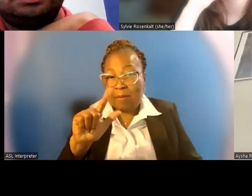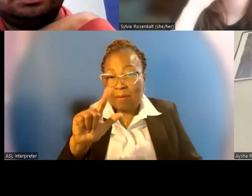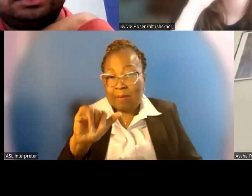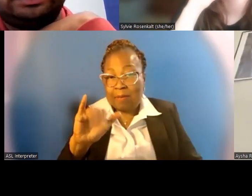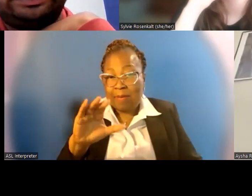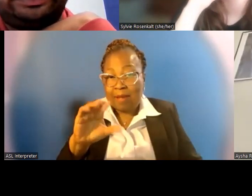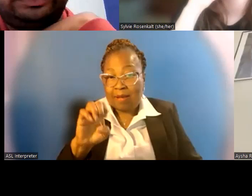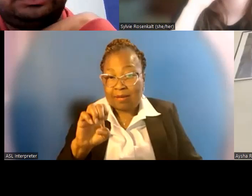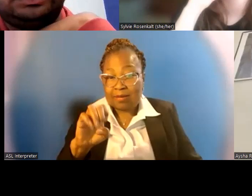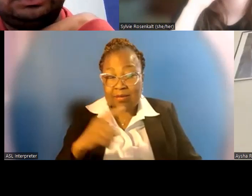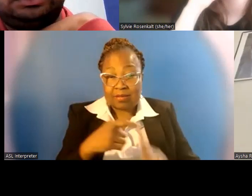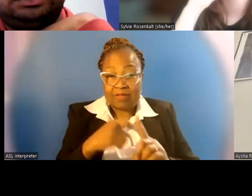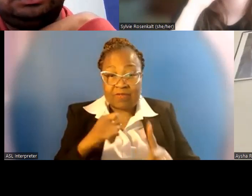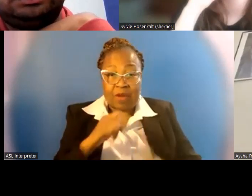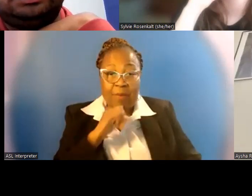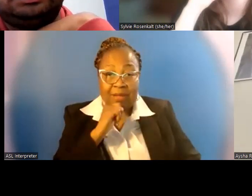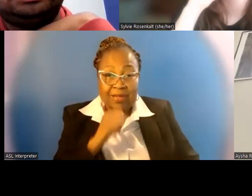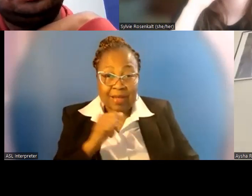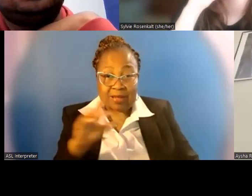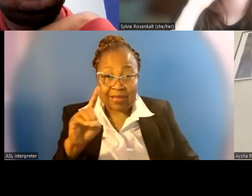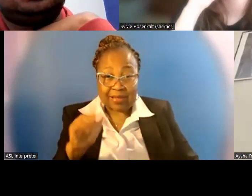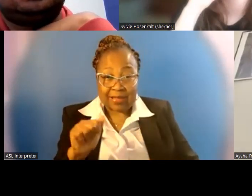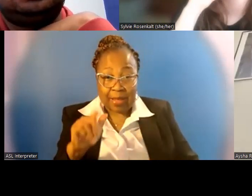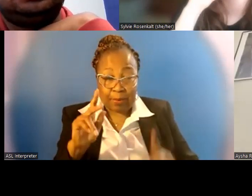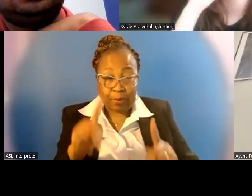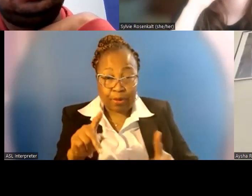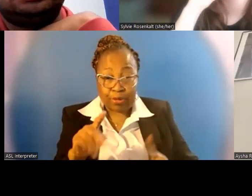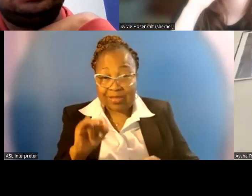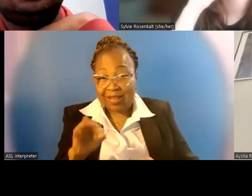when they ask you a question about disability